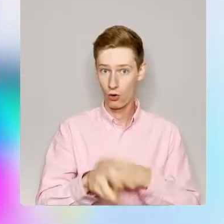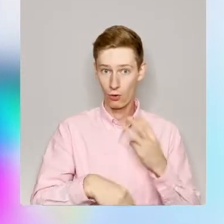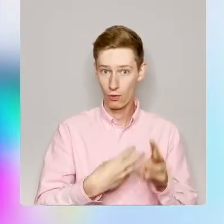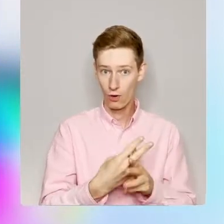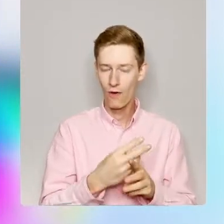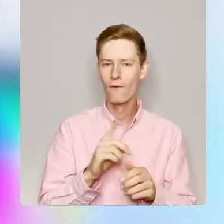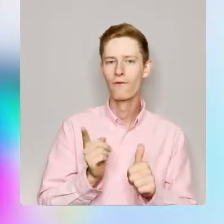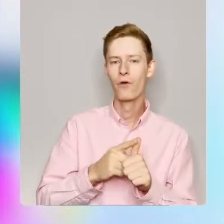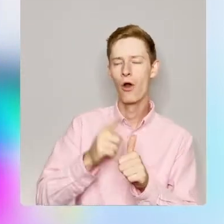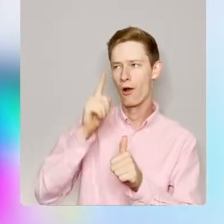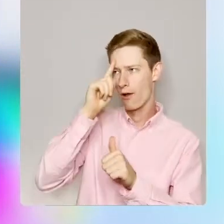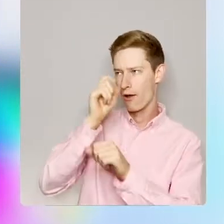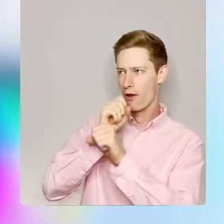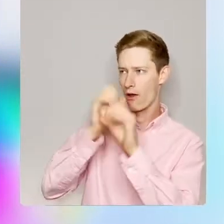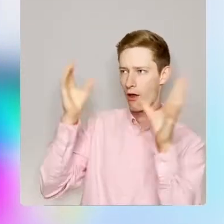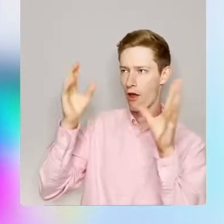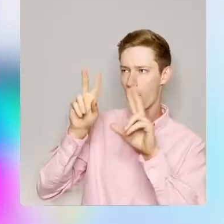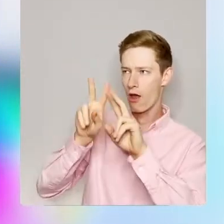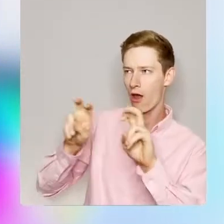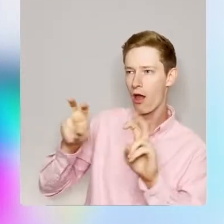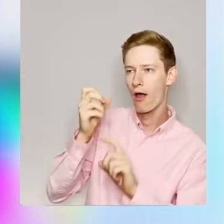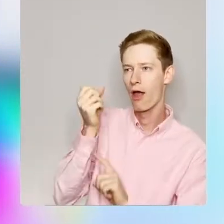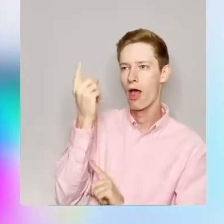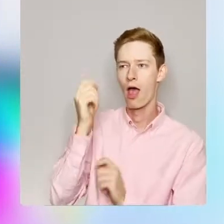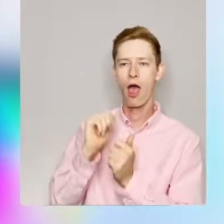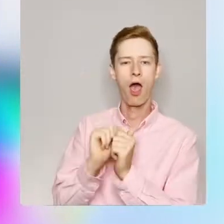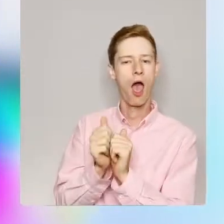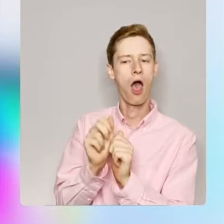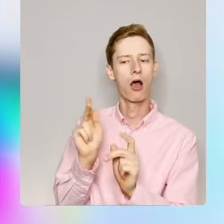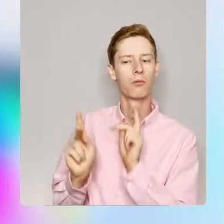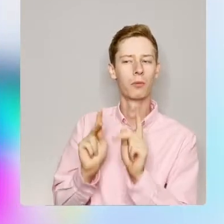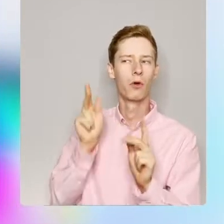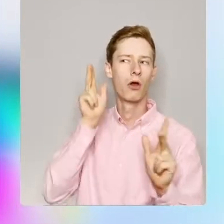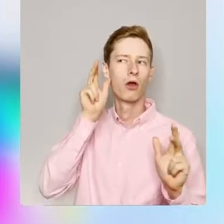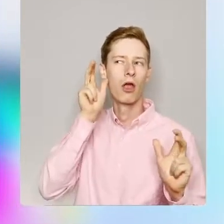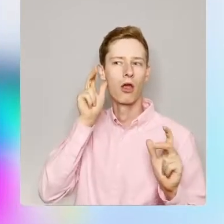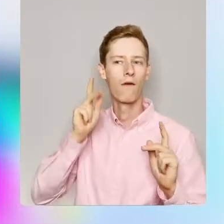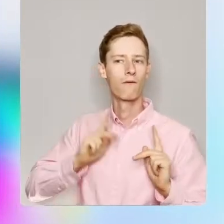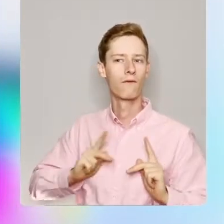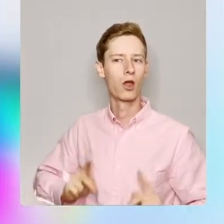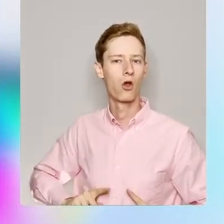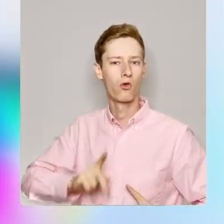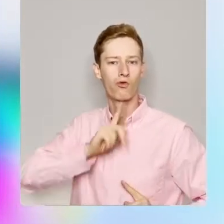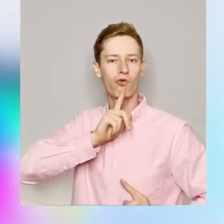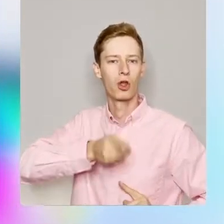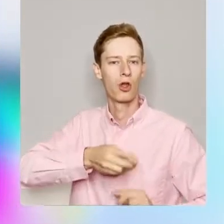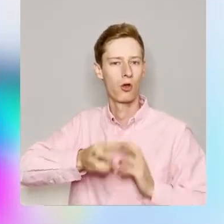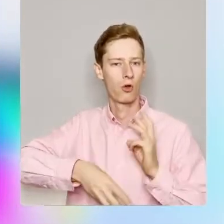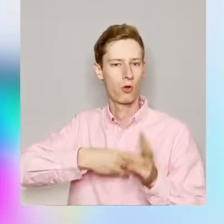about how people perceive sound in the physical world. For starters, how do we understand